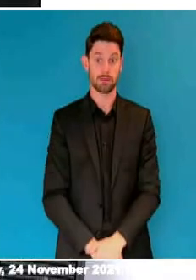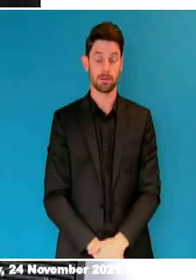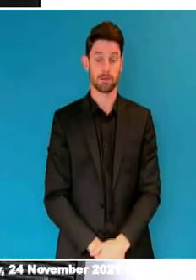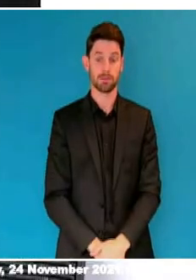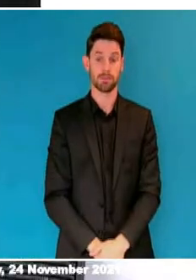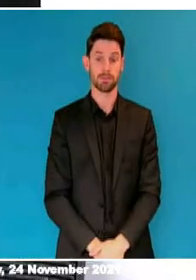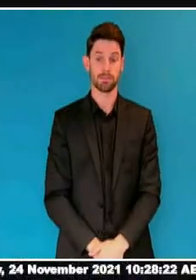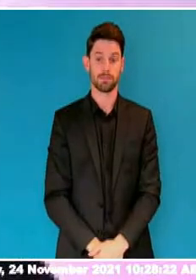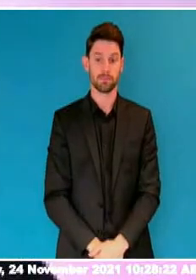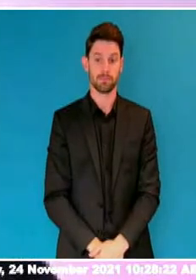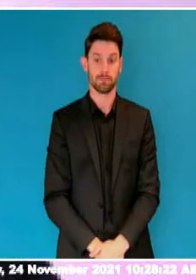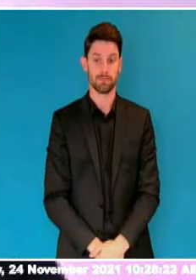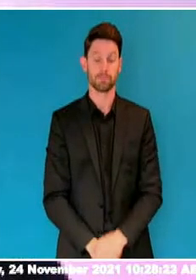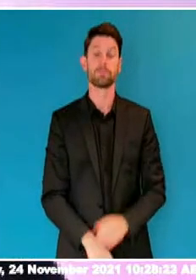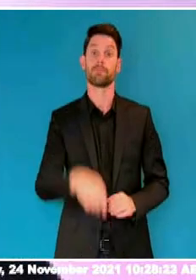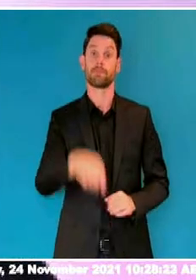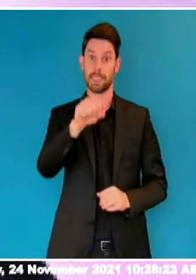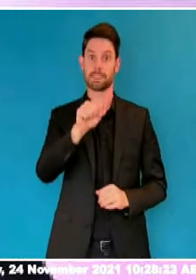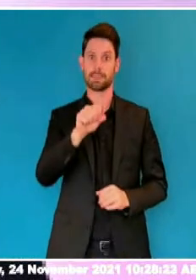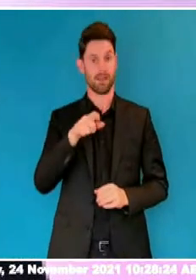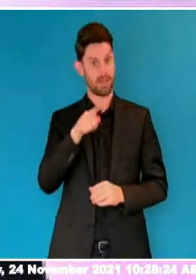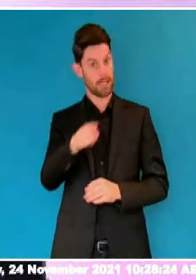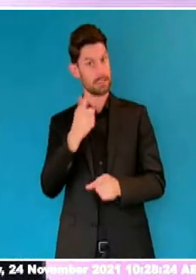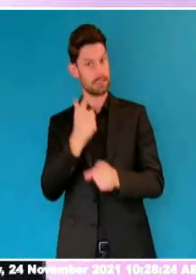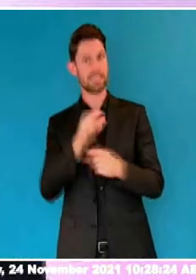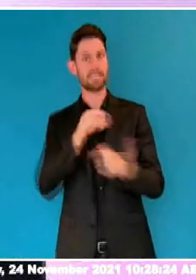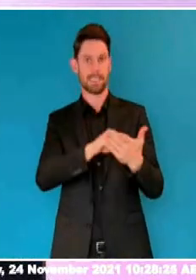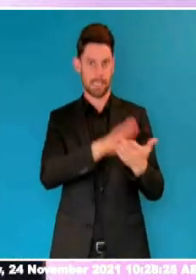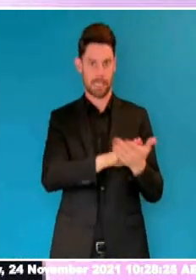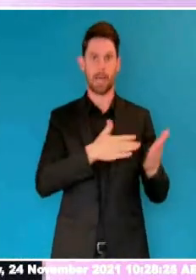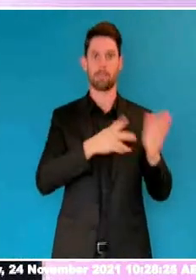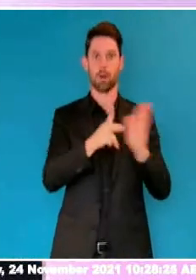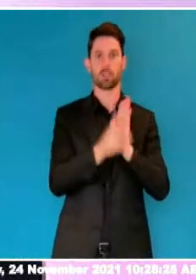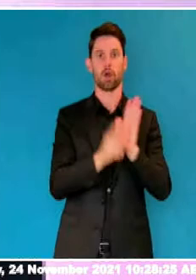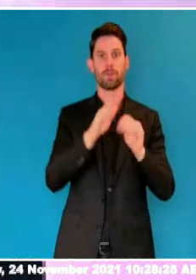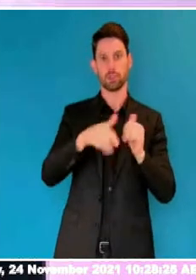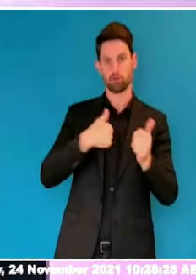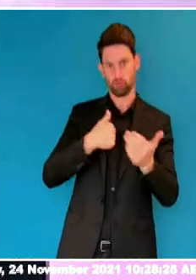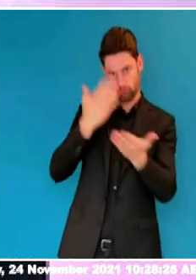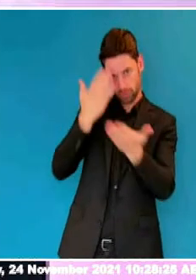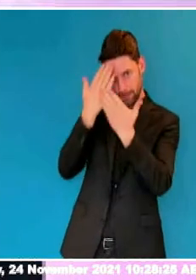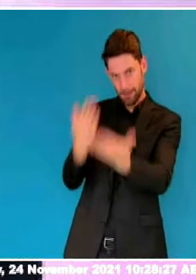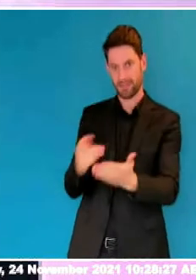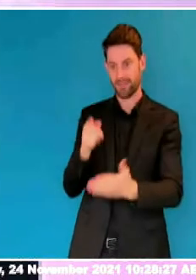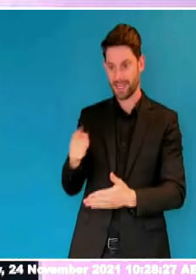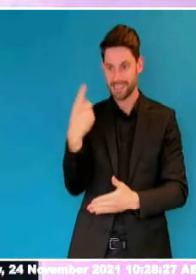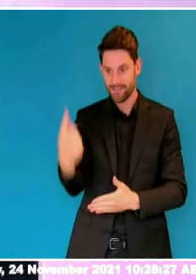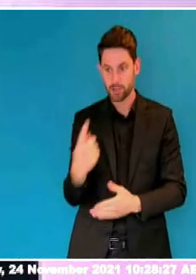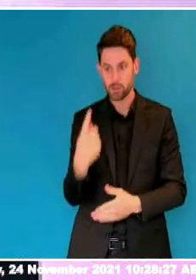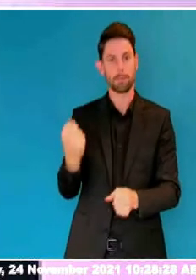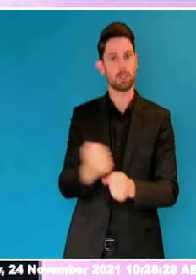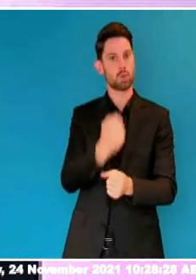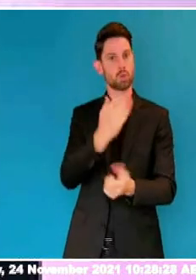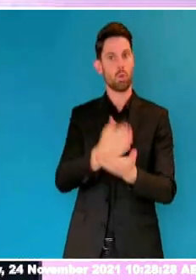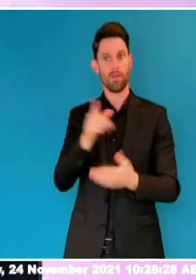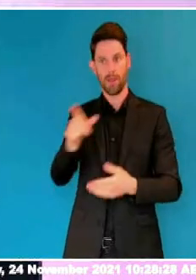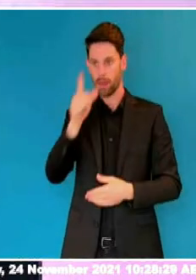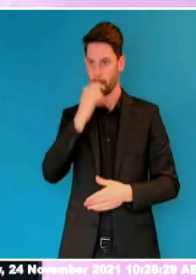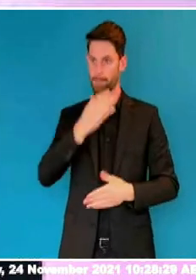The intents are stated in our policies in terms of respecting the individual, behaving professionally, and some of those different types of policies.